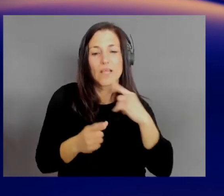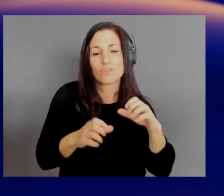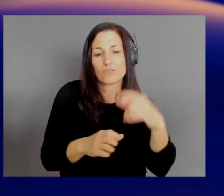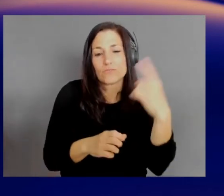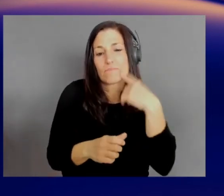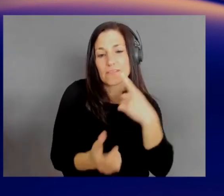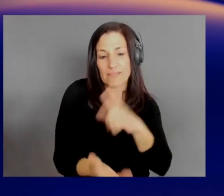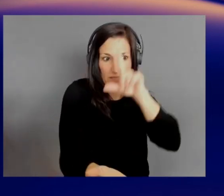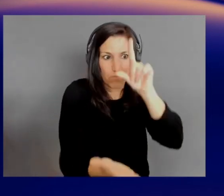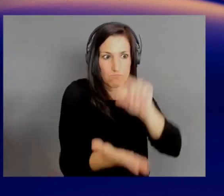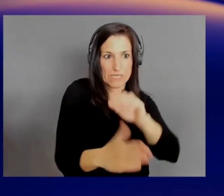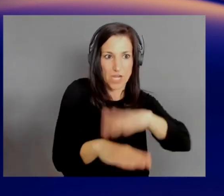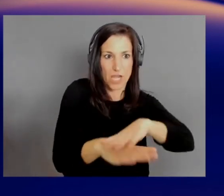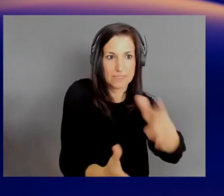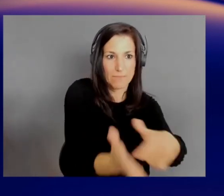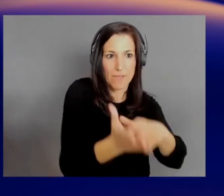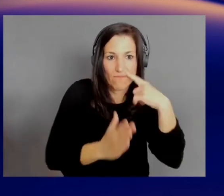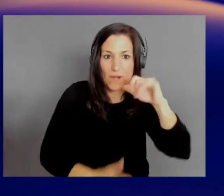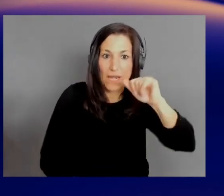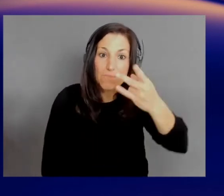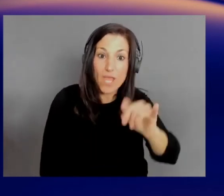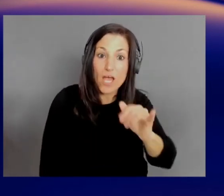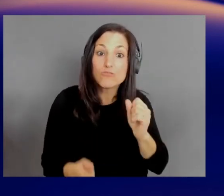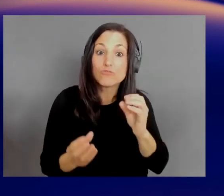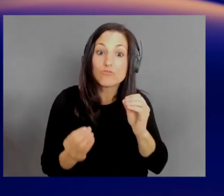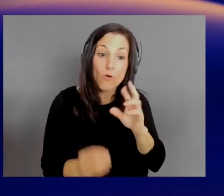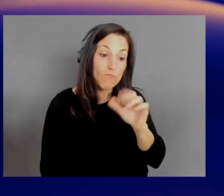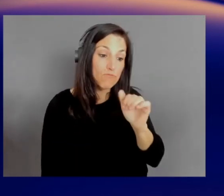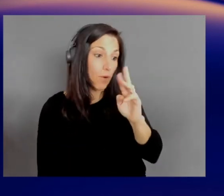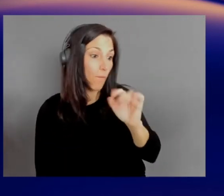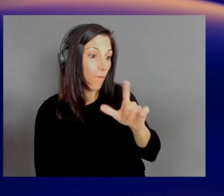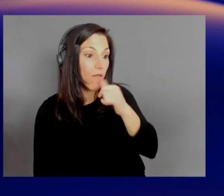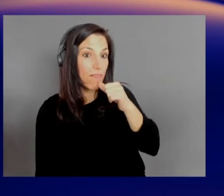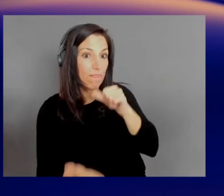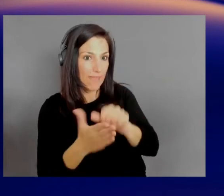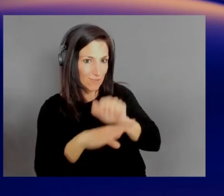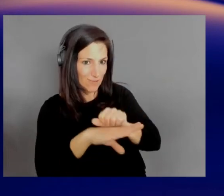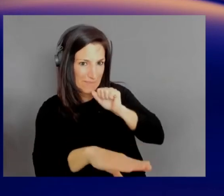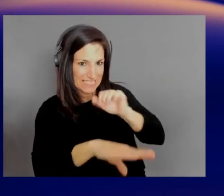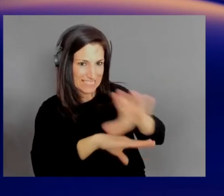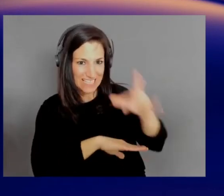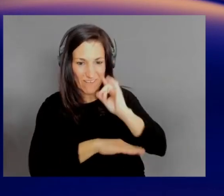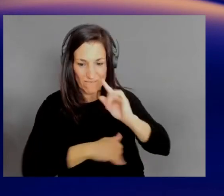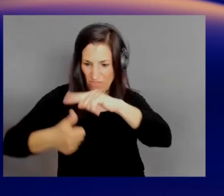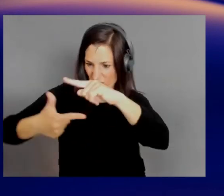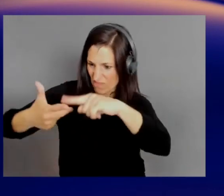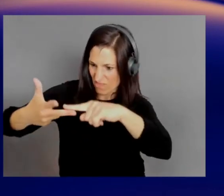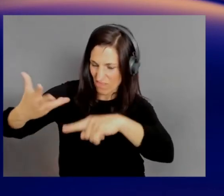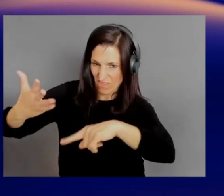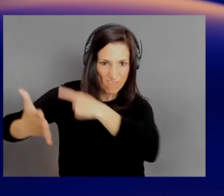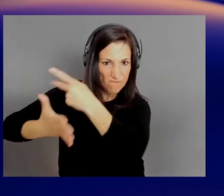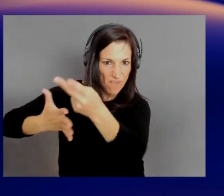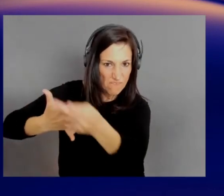so that an actual renewal letter is actually sent out and mailed through the postal service. A really expensive thing to do,